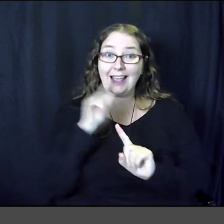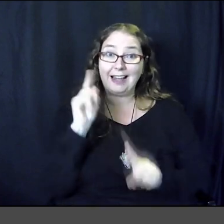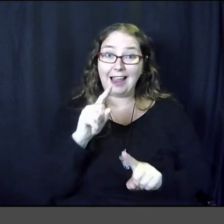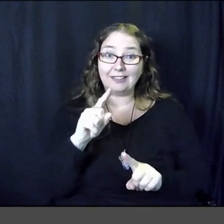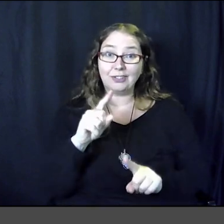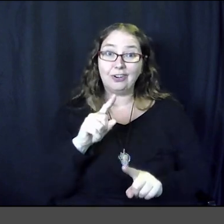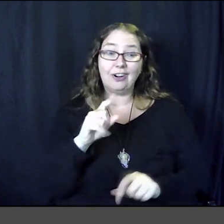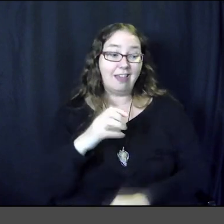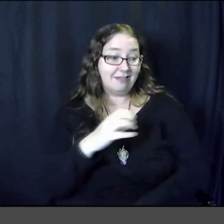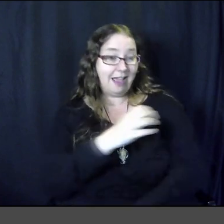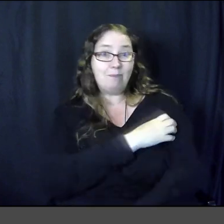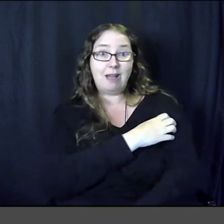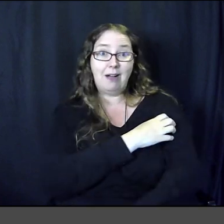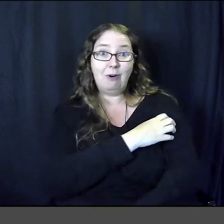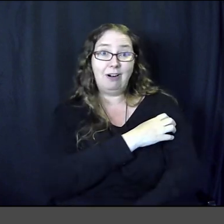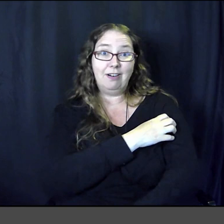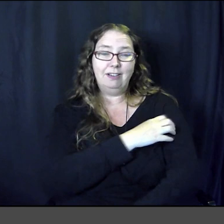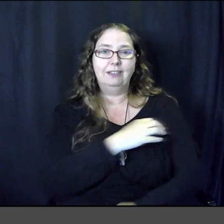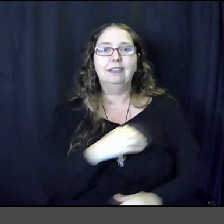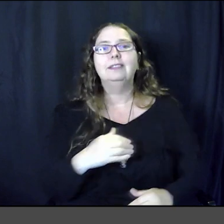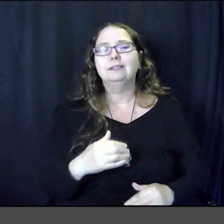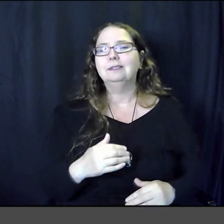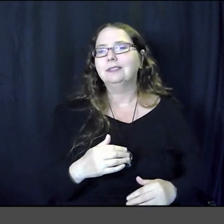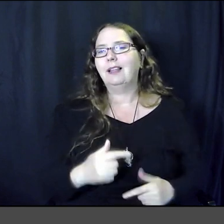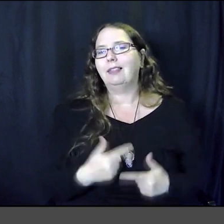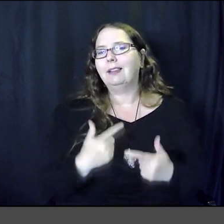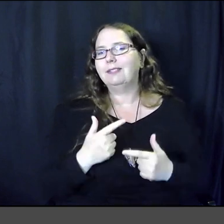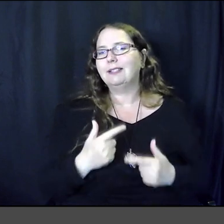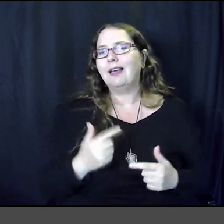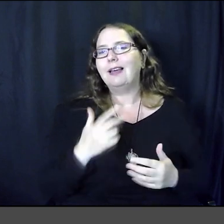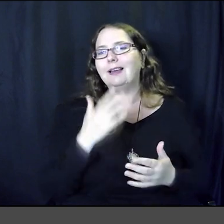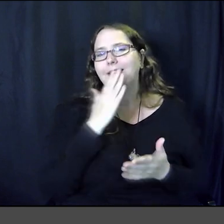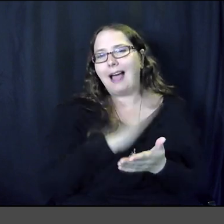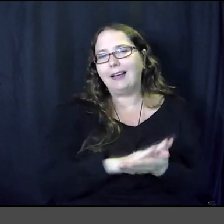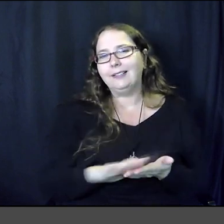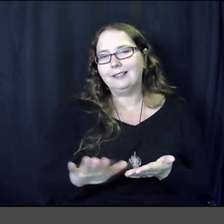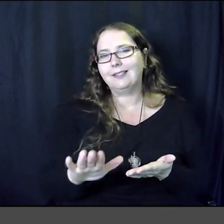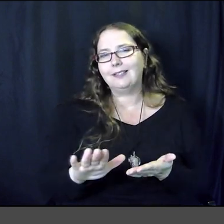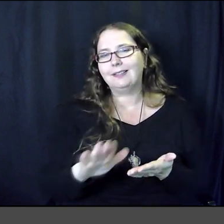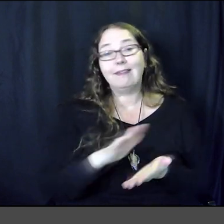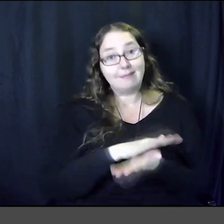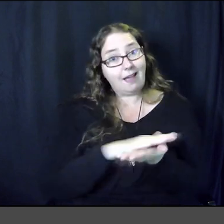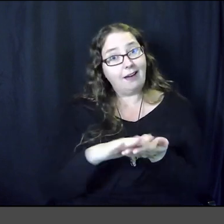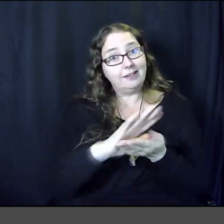AND THAT KINDNESS IS GLOBAL AND BEYOND ALL THE WAY TO THE STARS AND BACK.